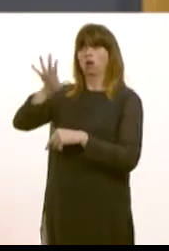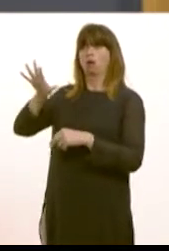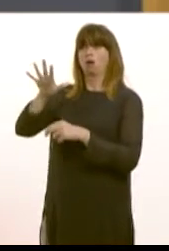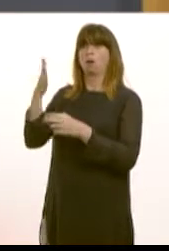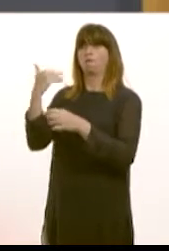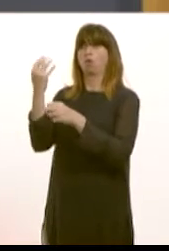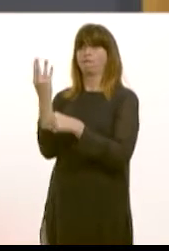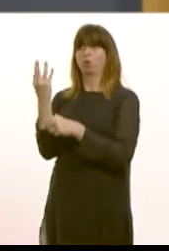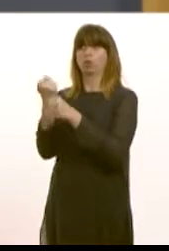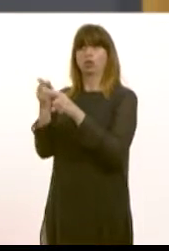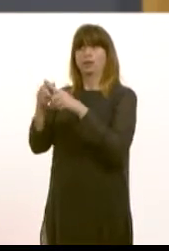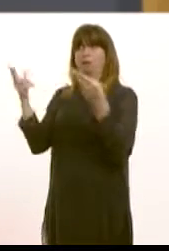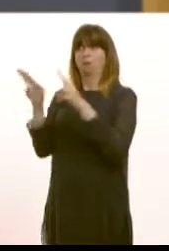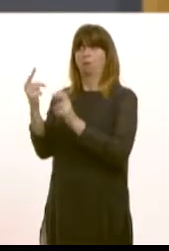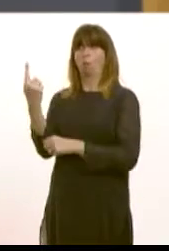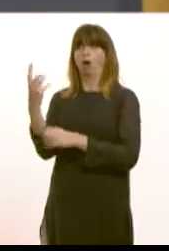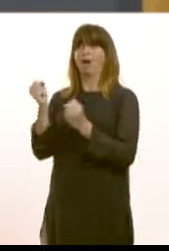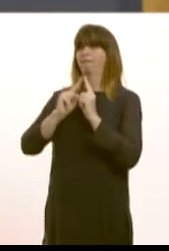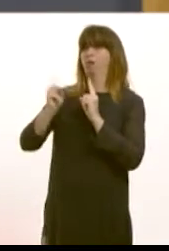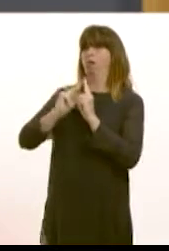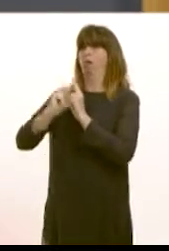a handful of locums, and, often, thereís nobody available.